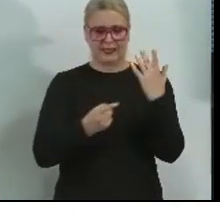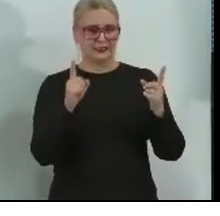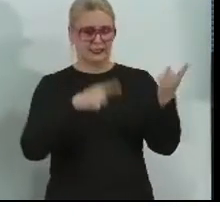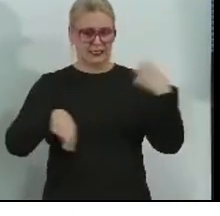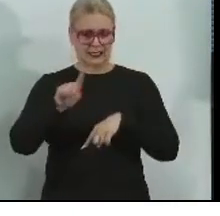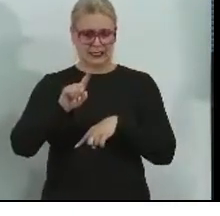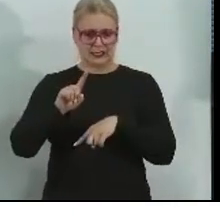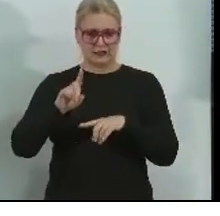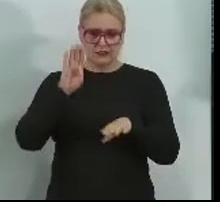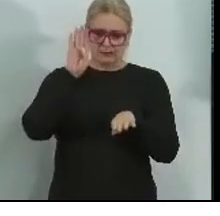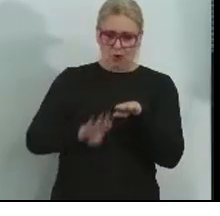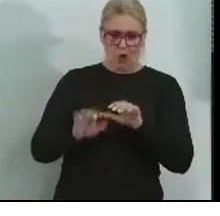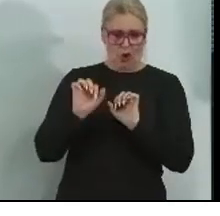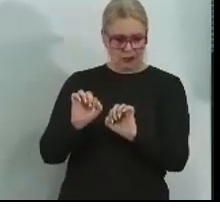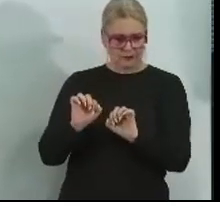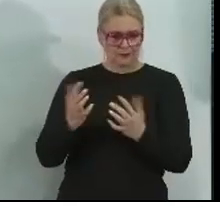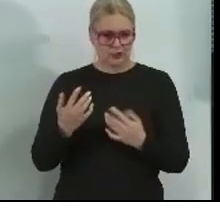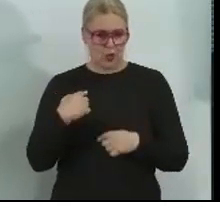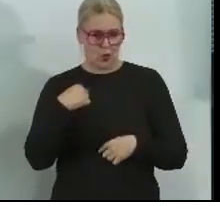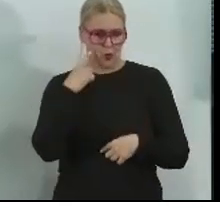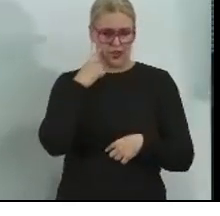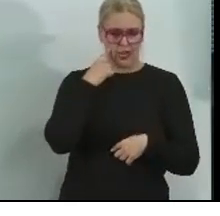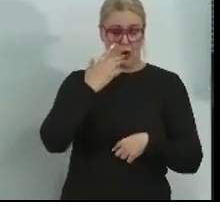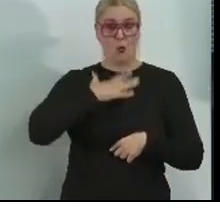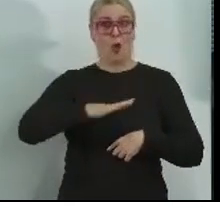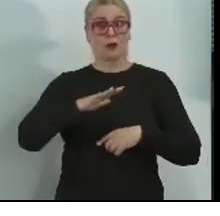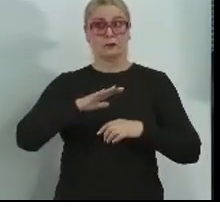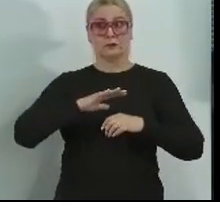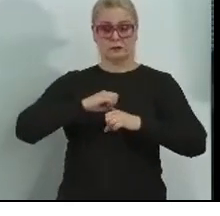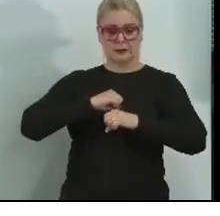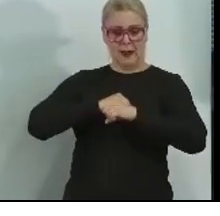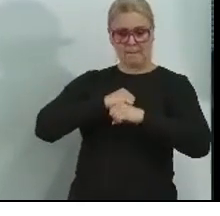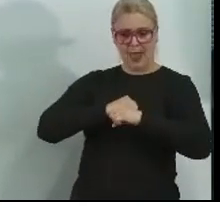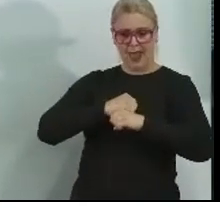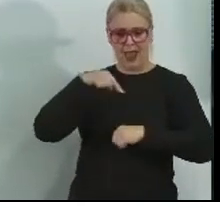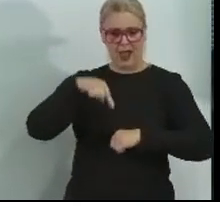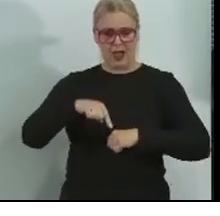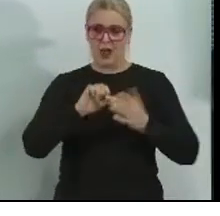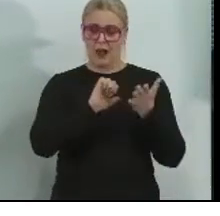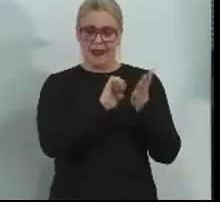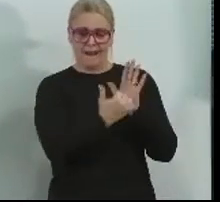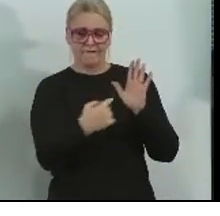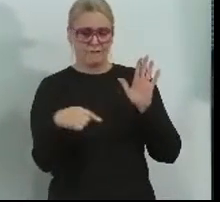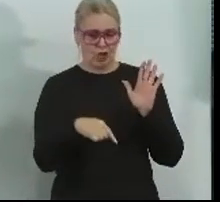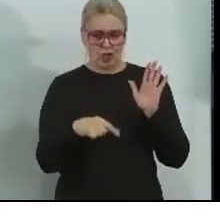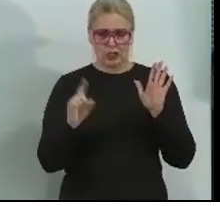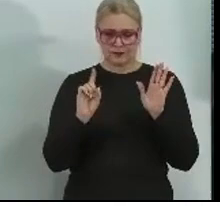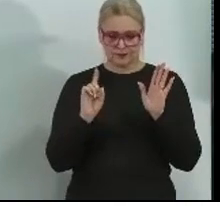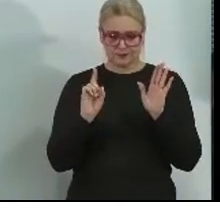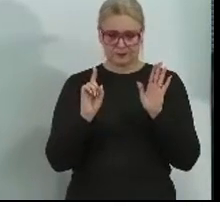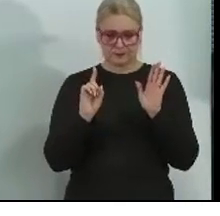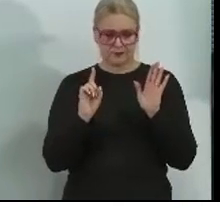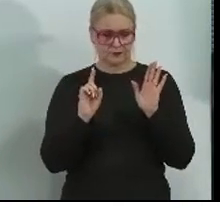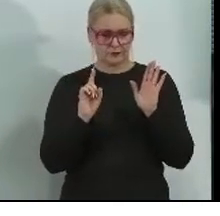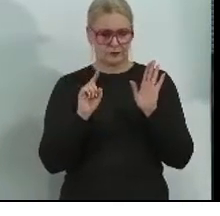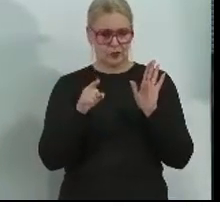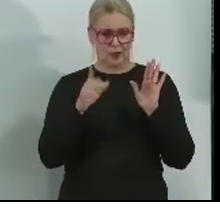and it's just very, you have to tread a very, very fine balance between sort of finger pointing at people and telling them that you're watching for the wrong reason or